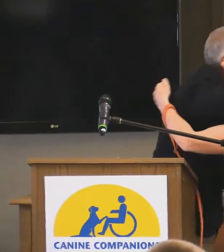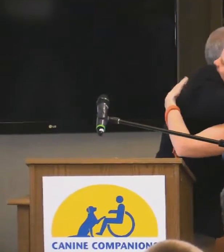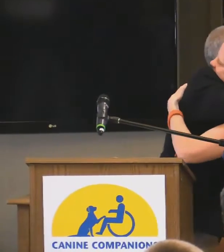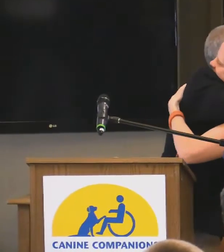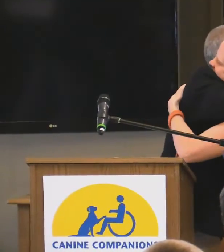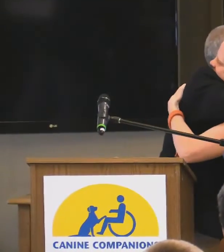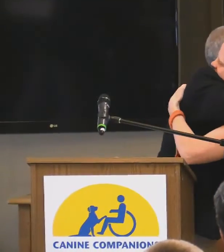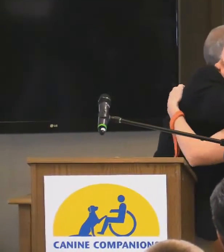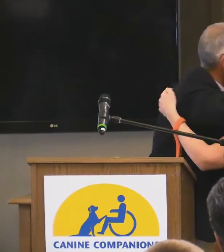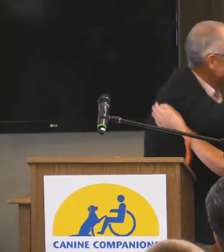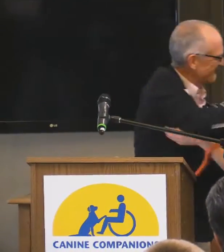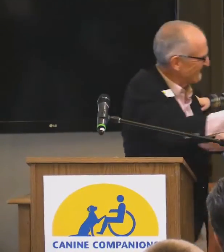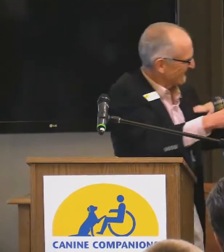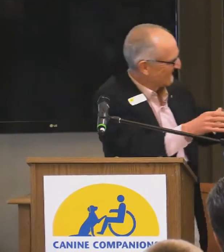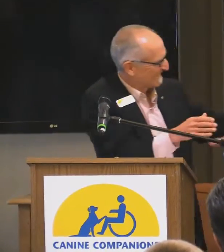Congratulations, Addi and Vessi. .